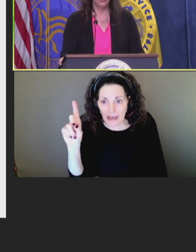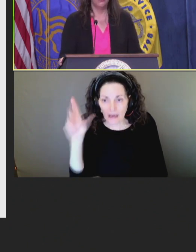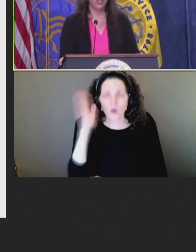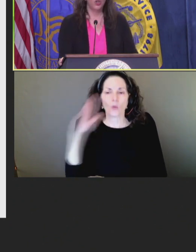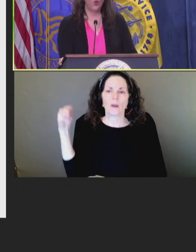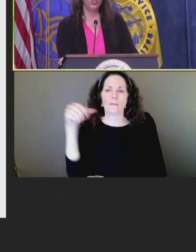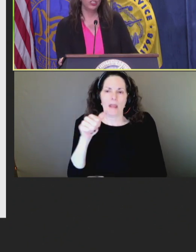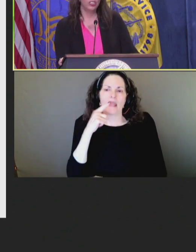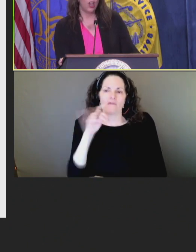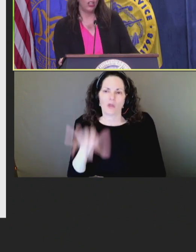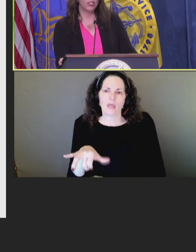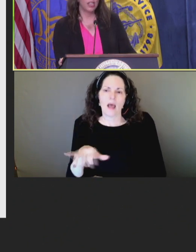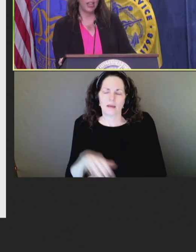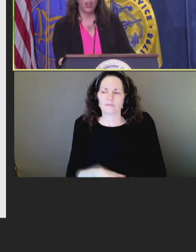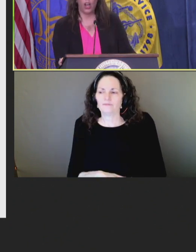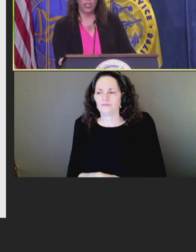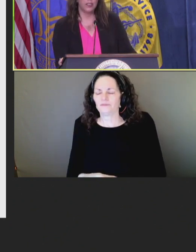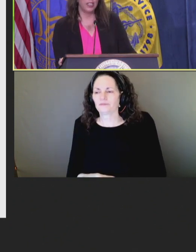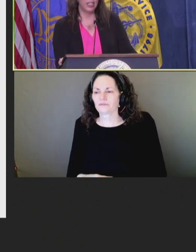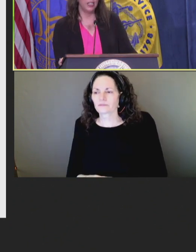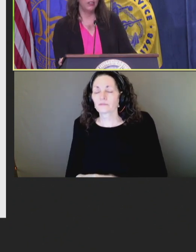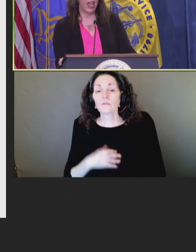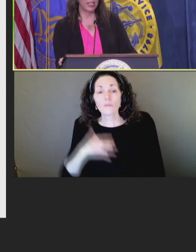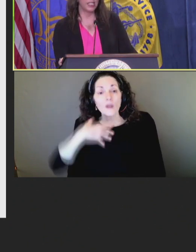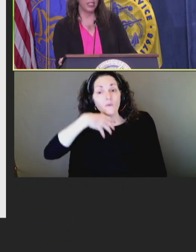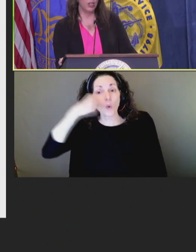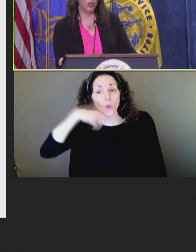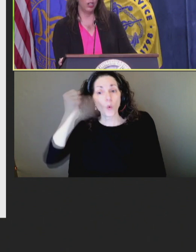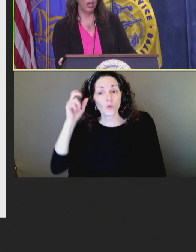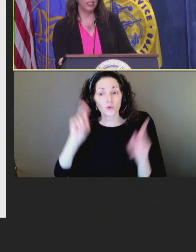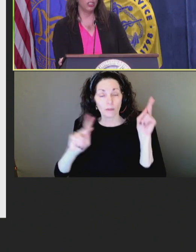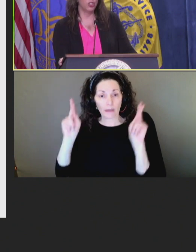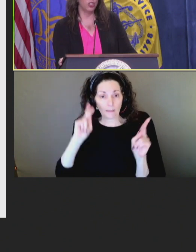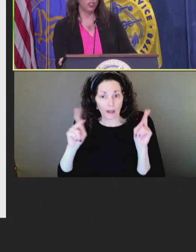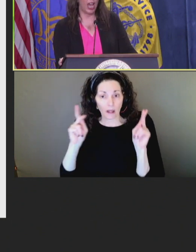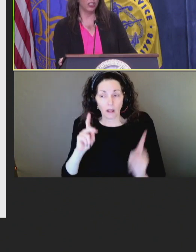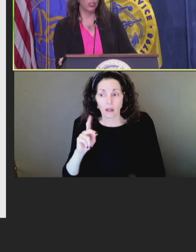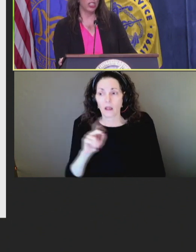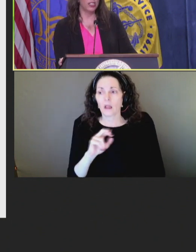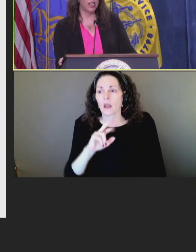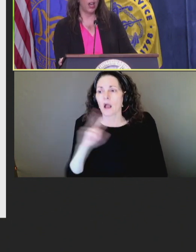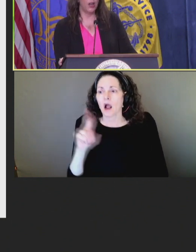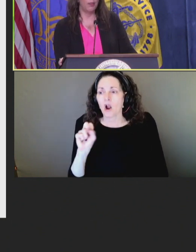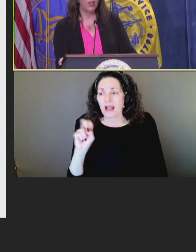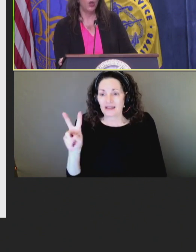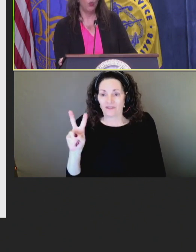For older adults and the RSV vaccine, there were additional challenges. One